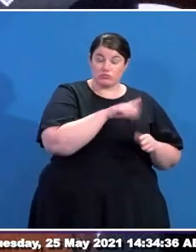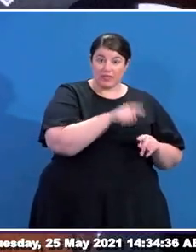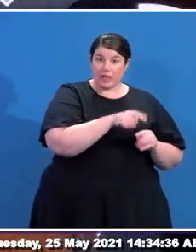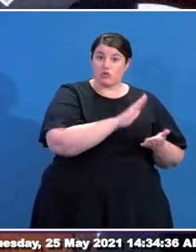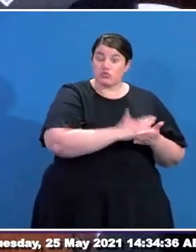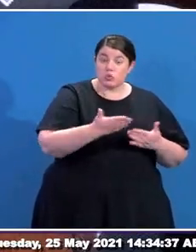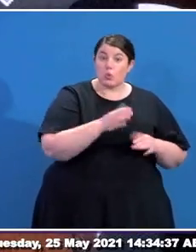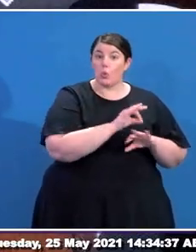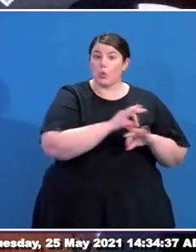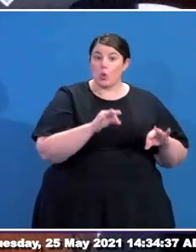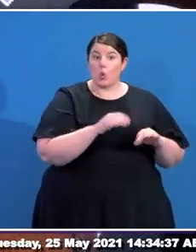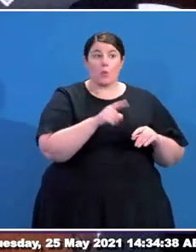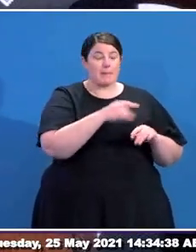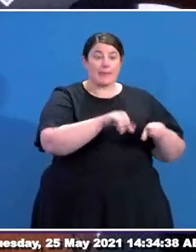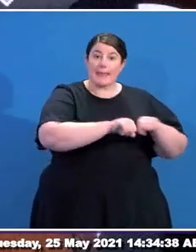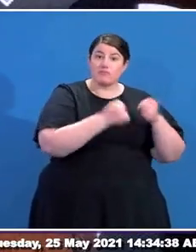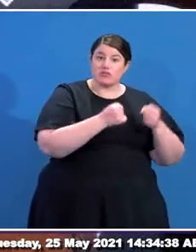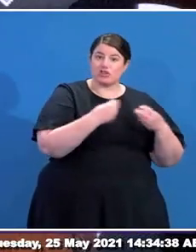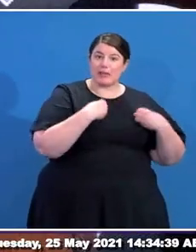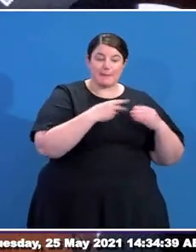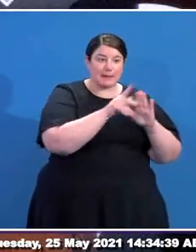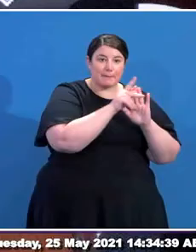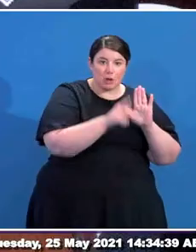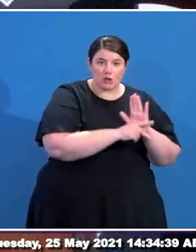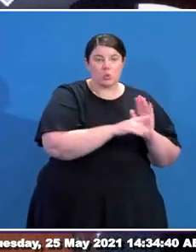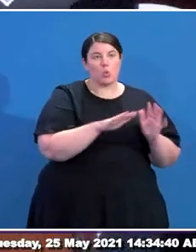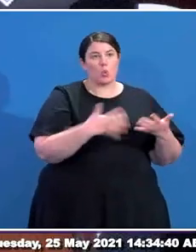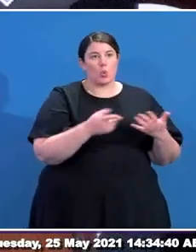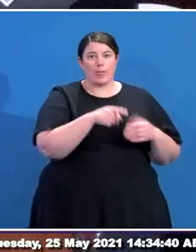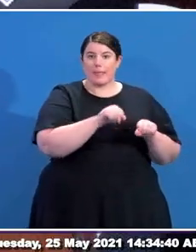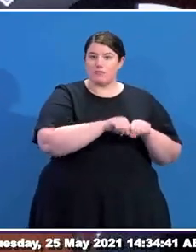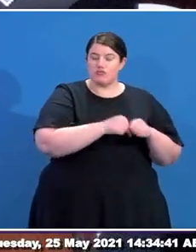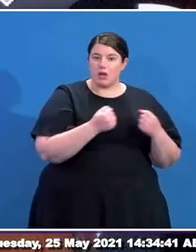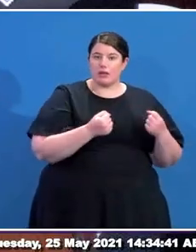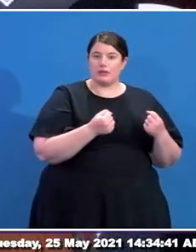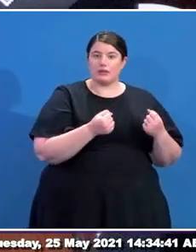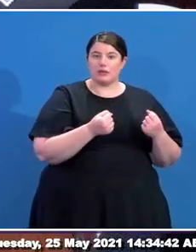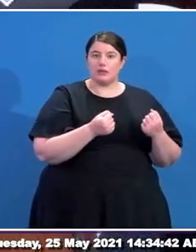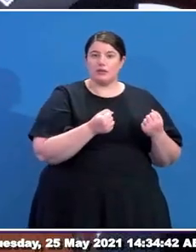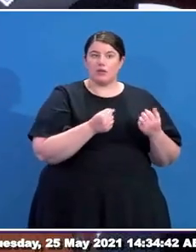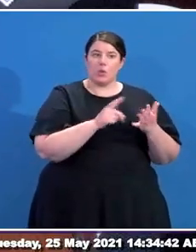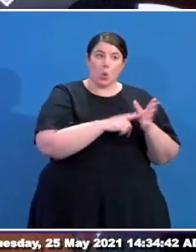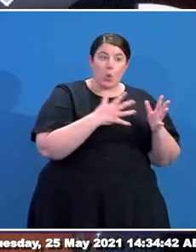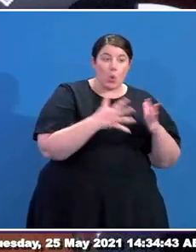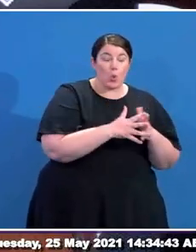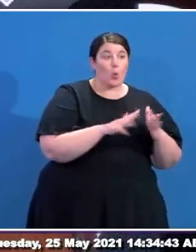in a breach of a policy or a breach of a law or a breach of something?